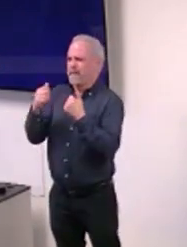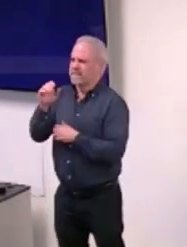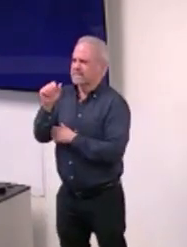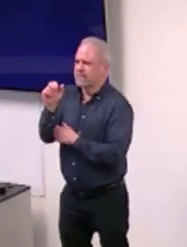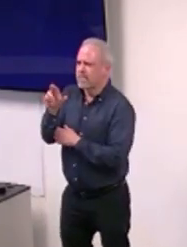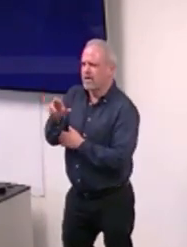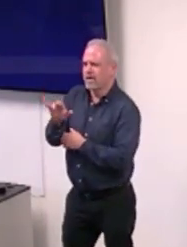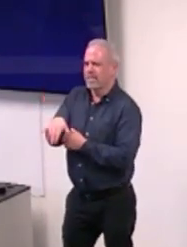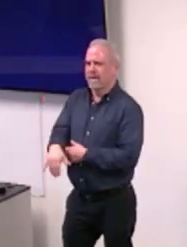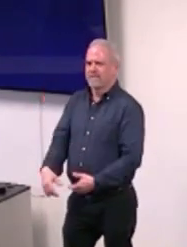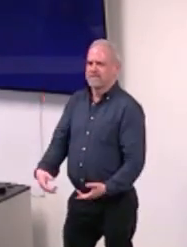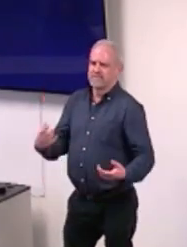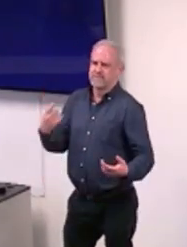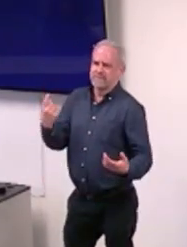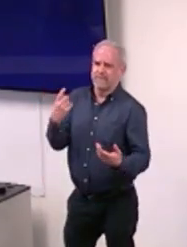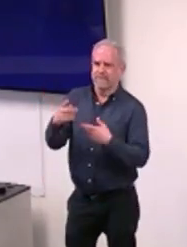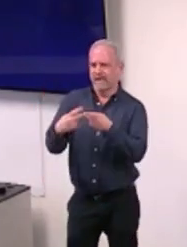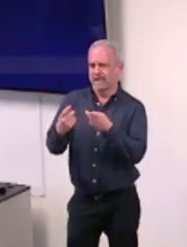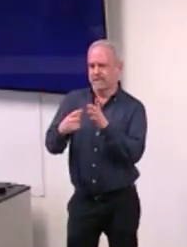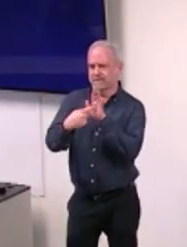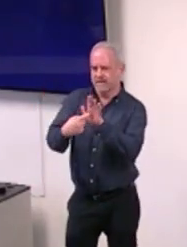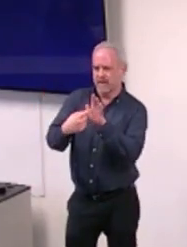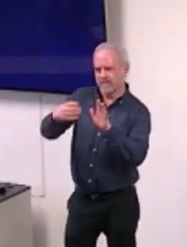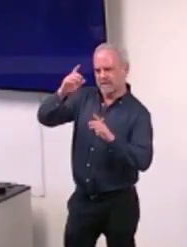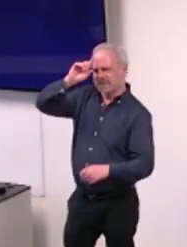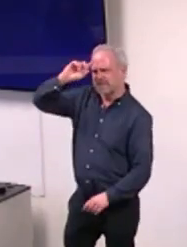Is some sort of indication of intelligence and brilliance.